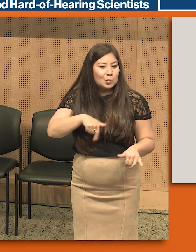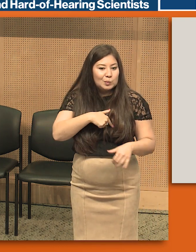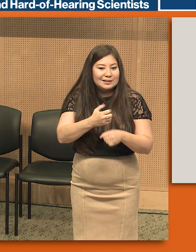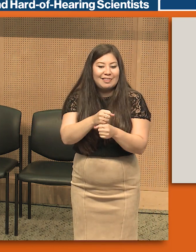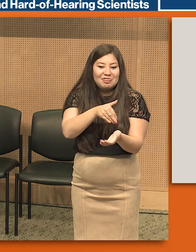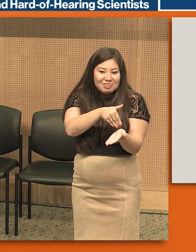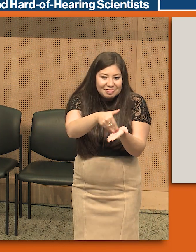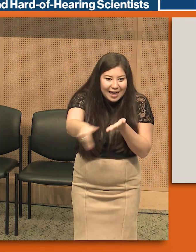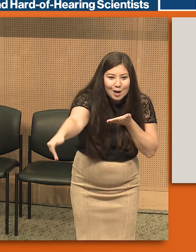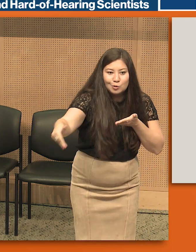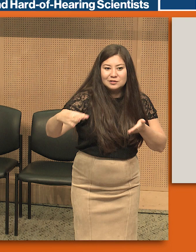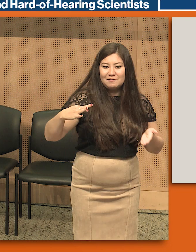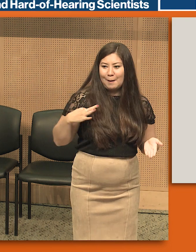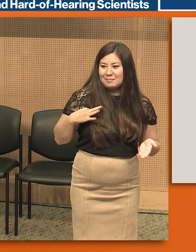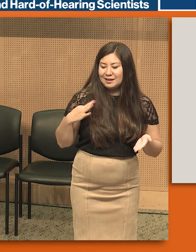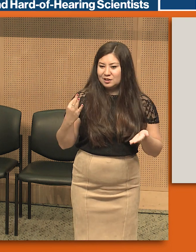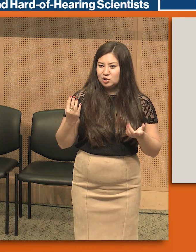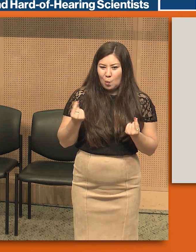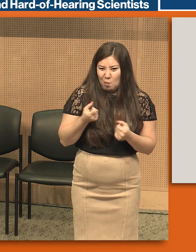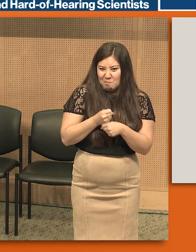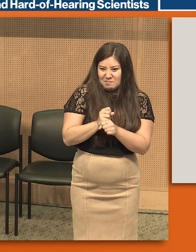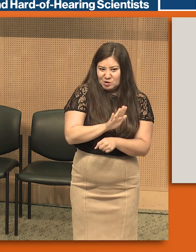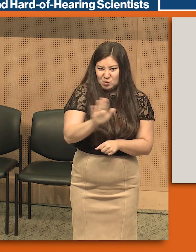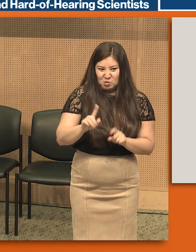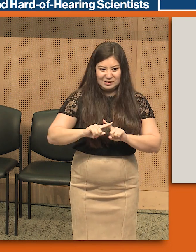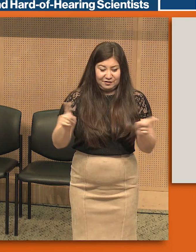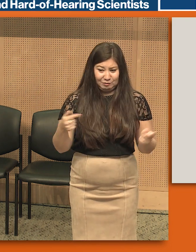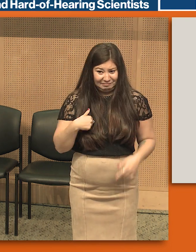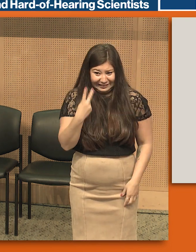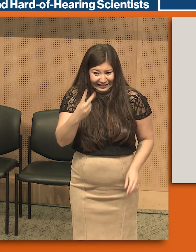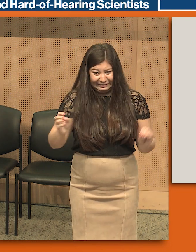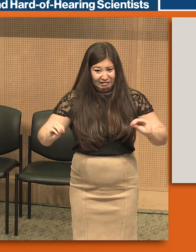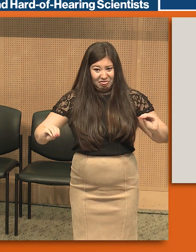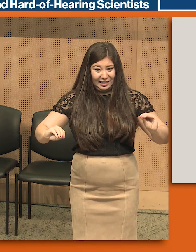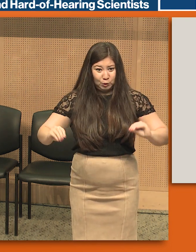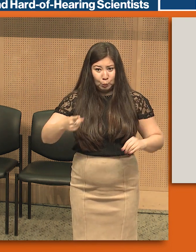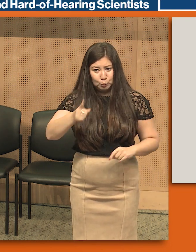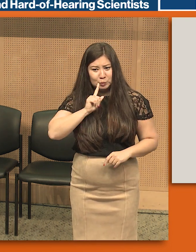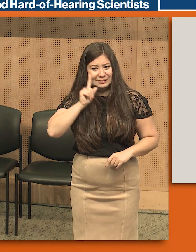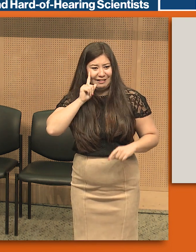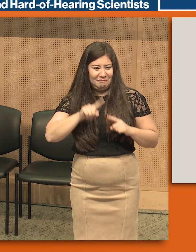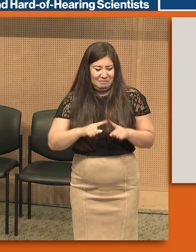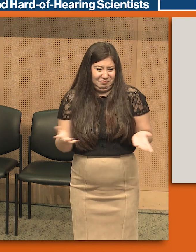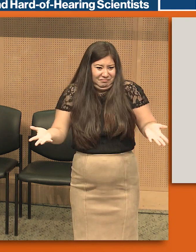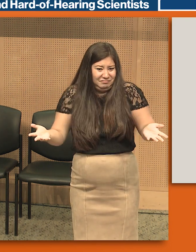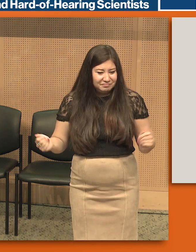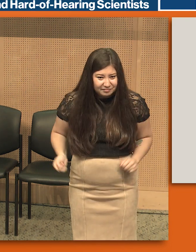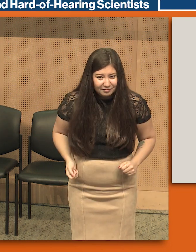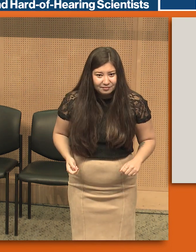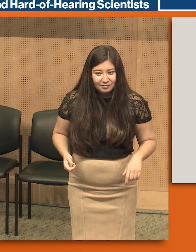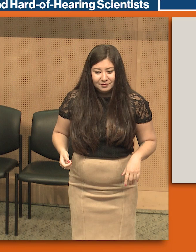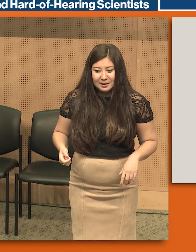It just looked like a carbon copy of everyone else's, and they were not able to see what made me unique.